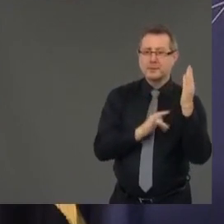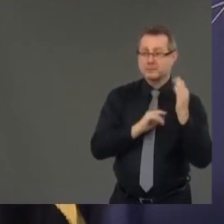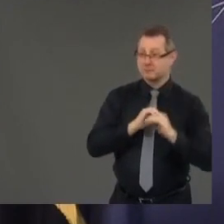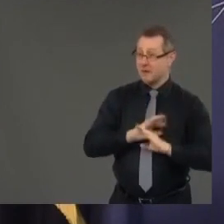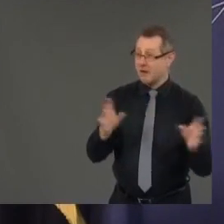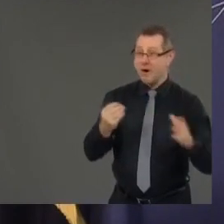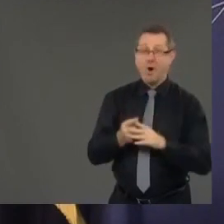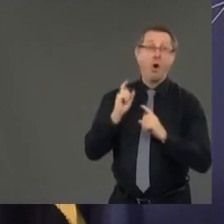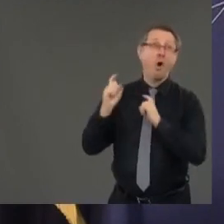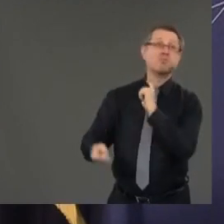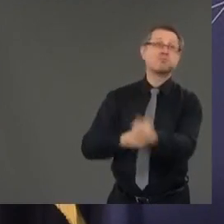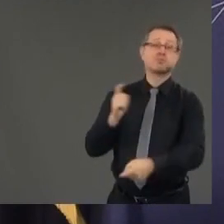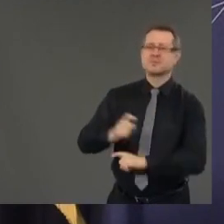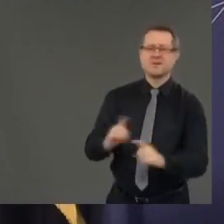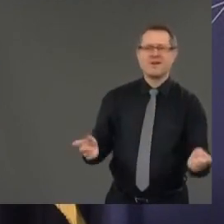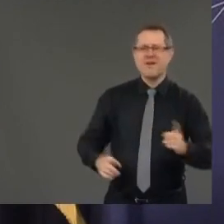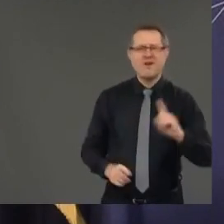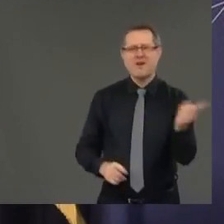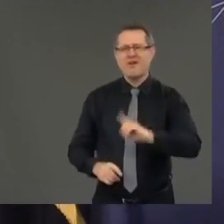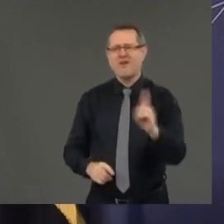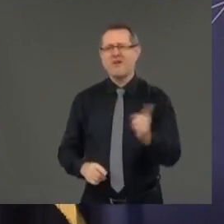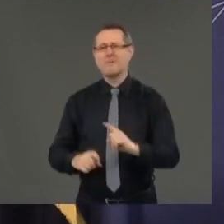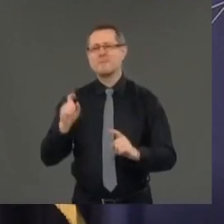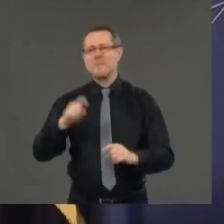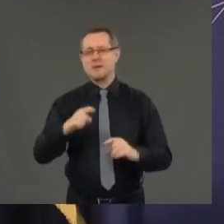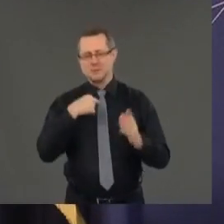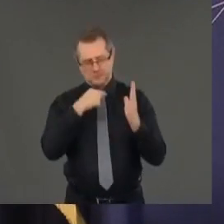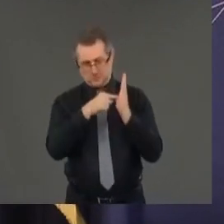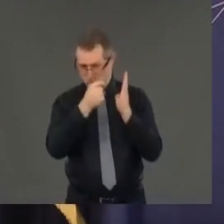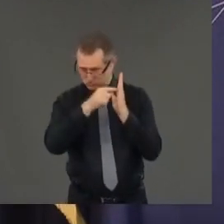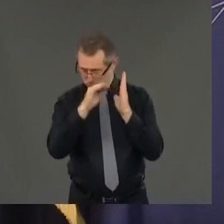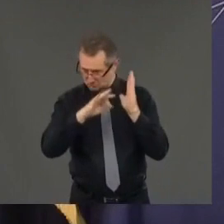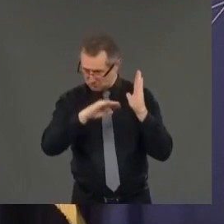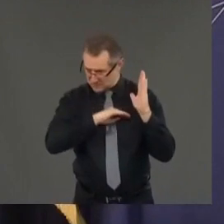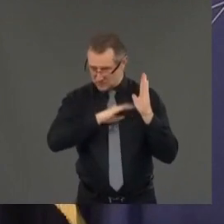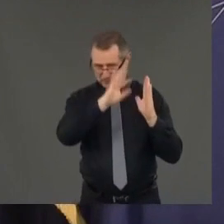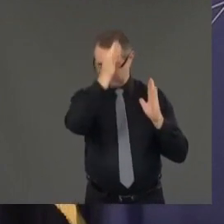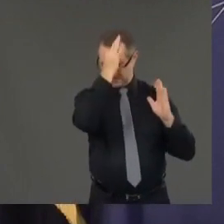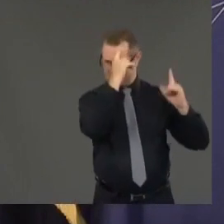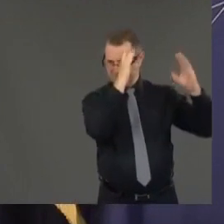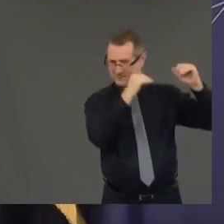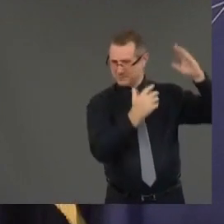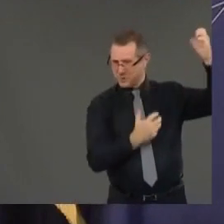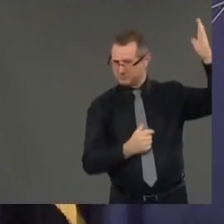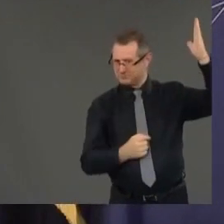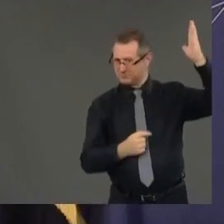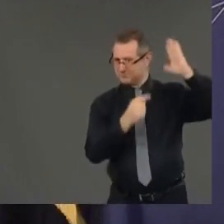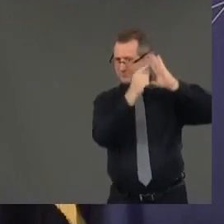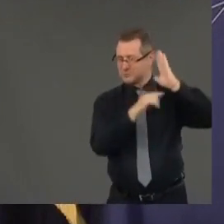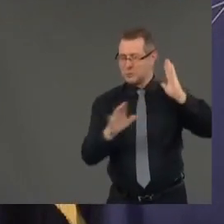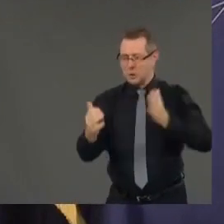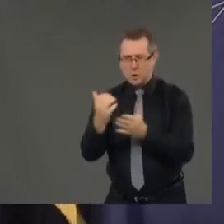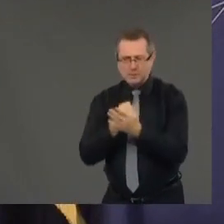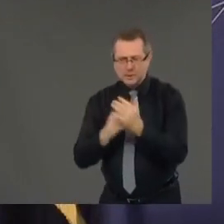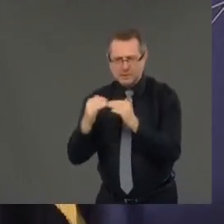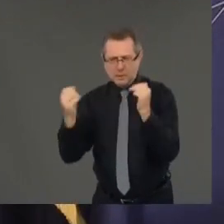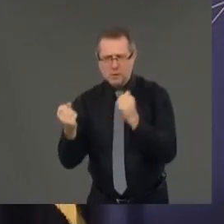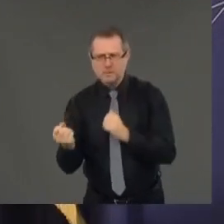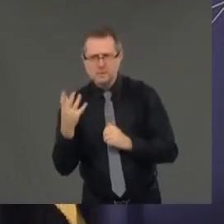THAT ARE PROBLEMATIC. NOT EVERYBODY GETS A CHECK. YOU HAVE TO MEET CERTAIN FEDERAL REQUIREMENTS.